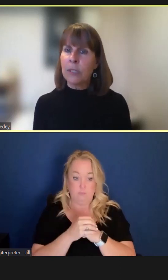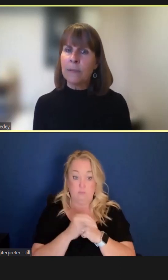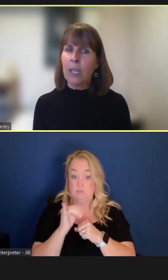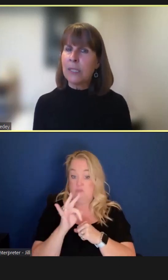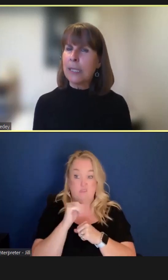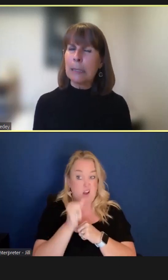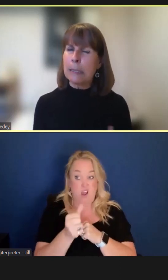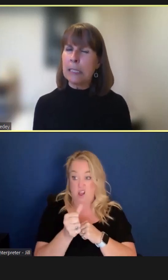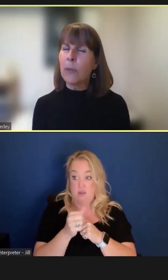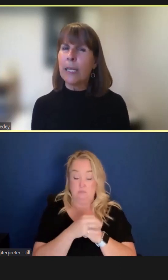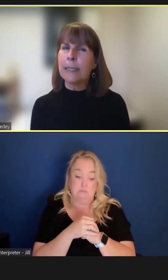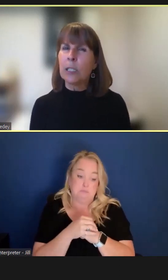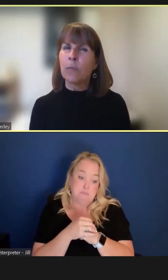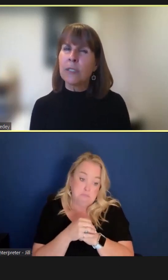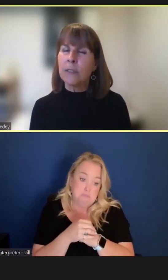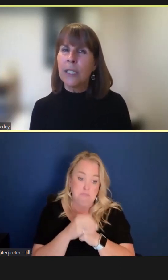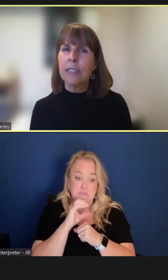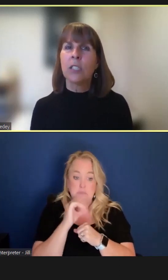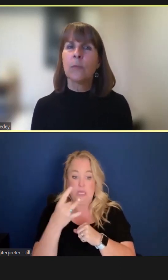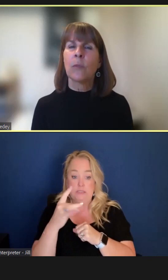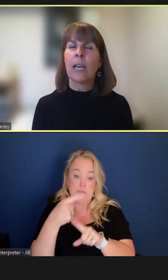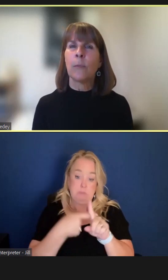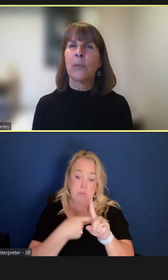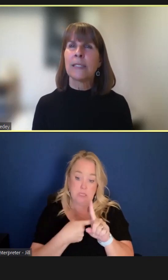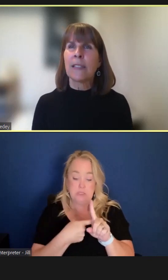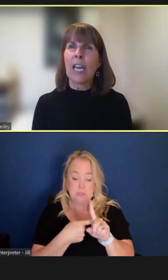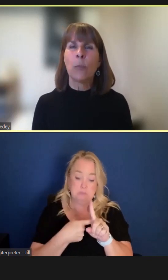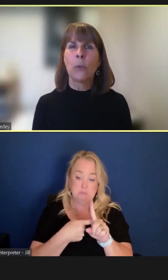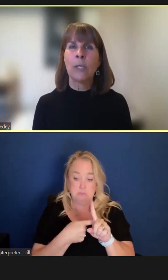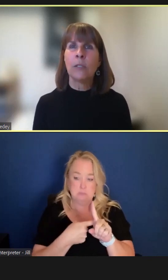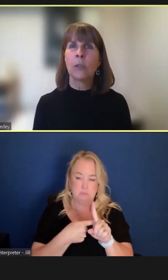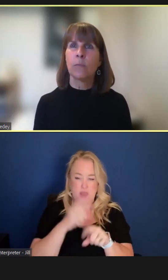would say at least by 18 months of age um because at that point you're really